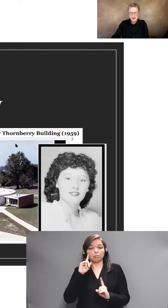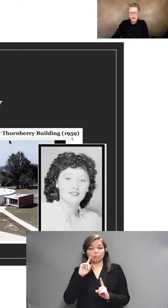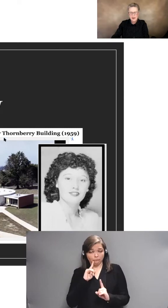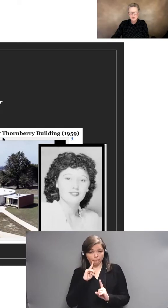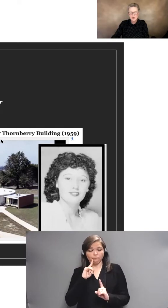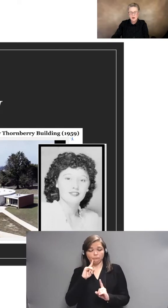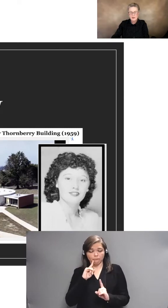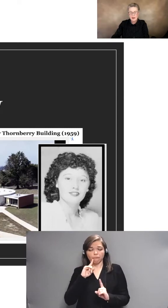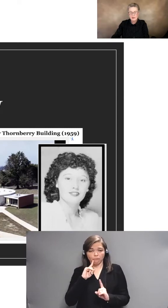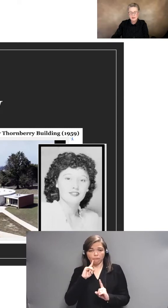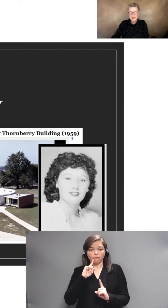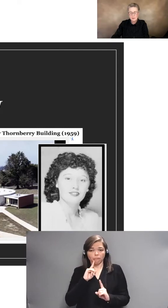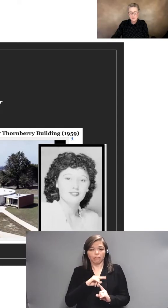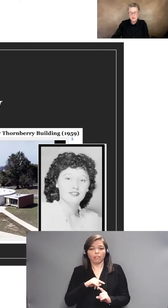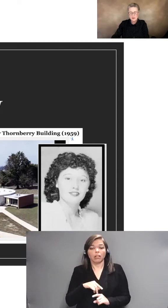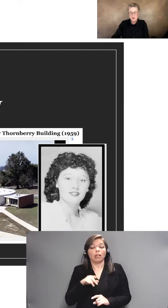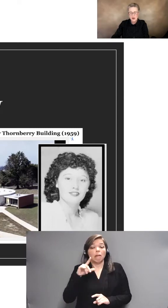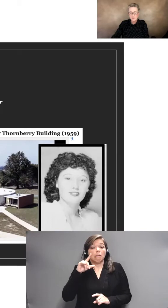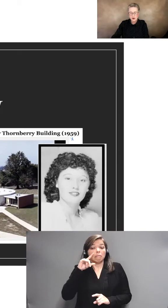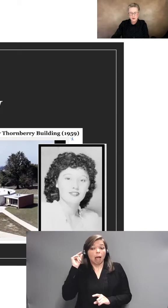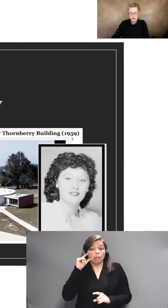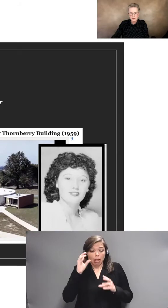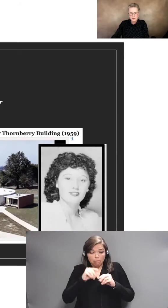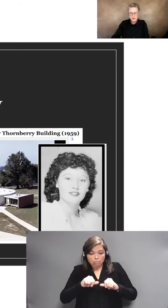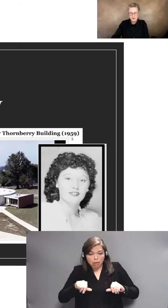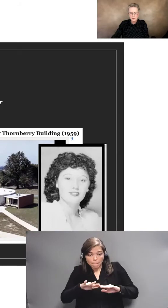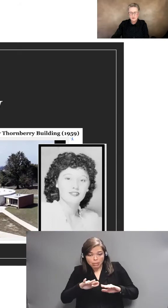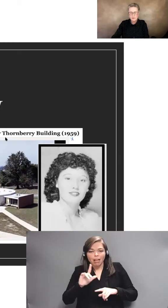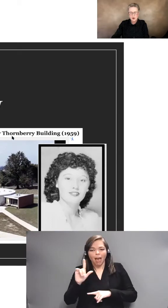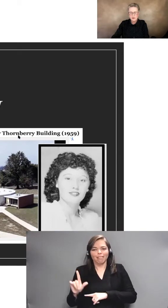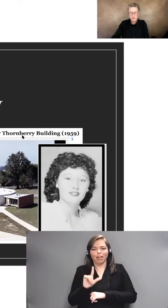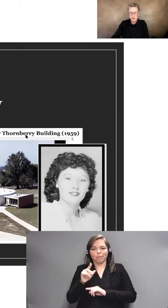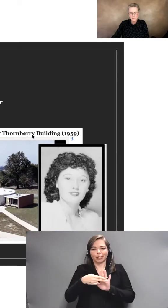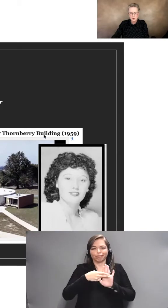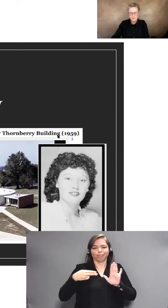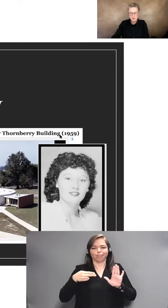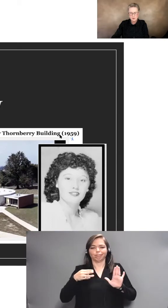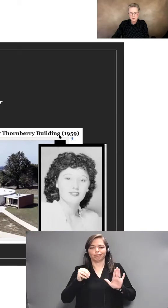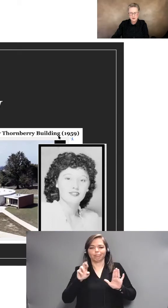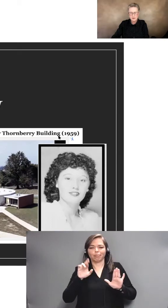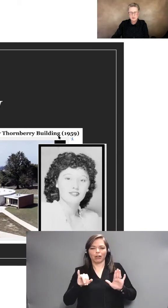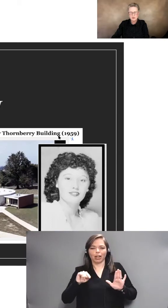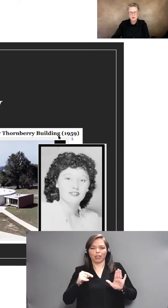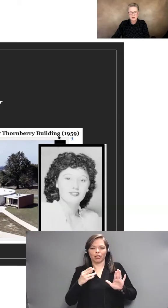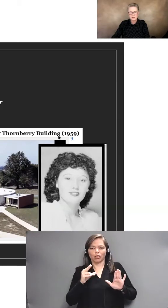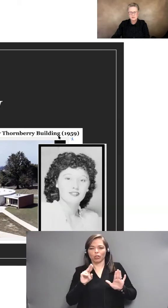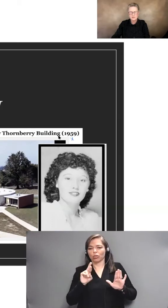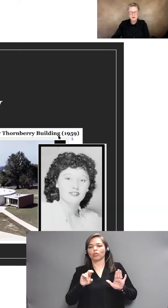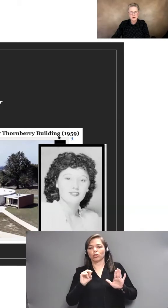and on Gallaudet campus, the library is called the Mary Thornberry building and was built in 1959